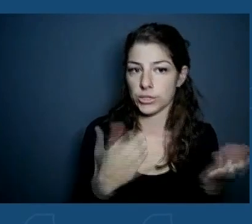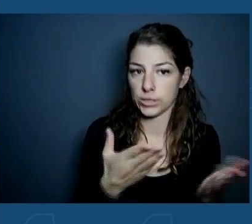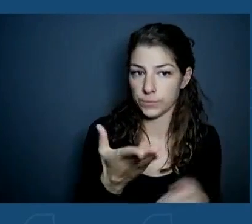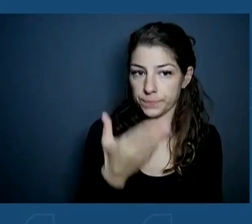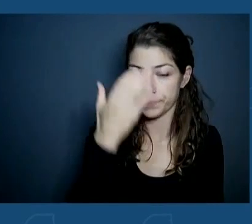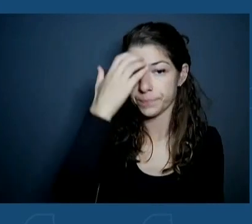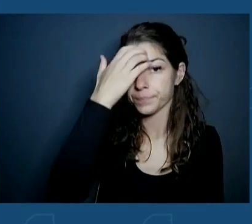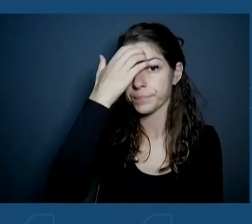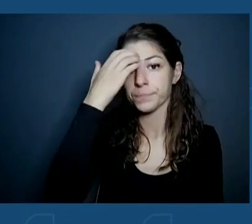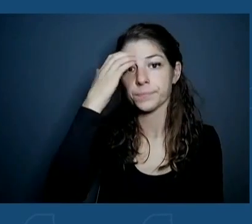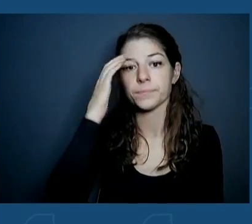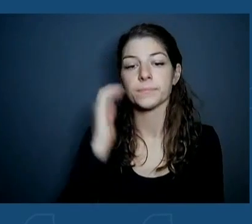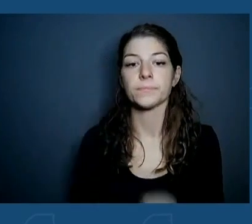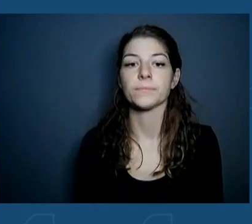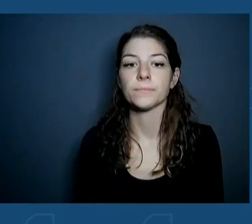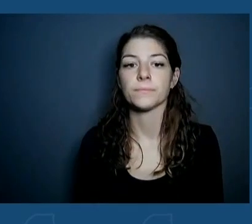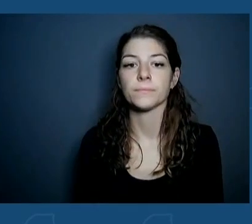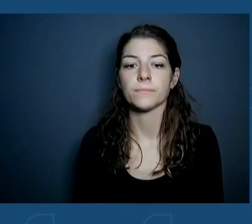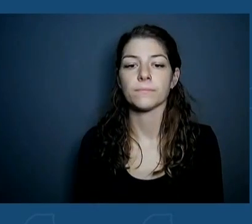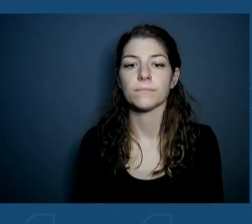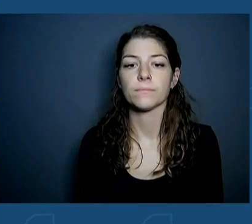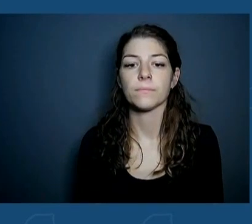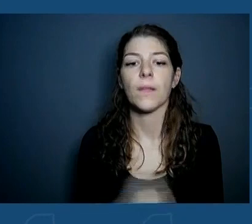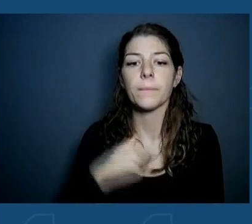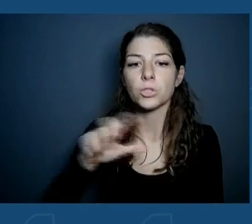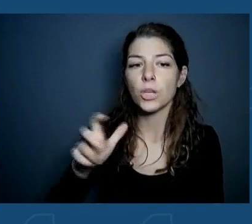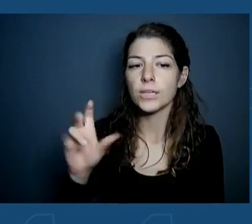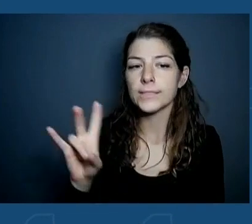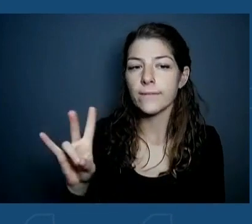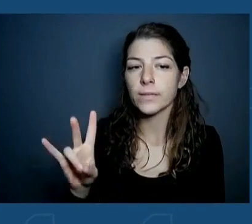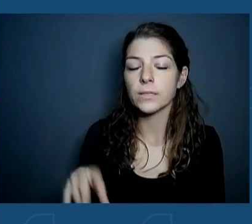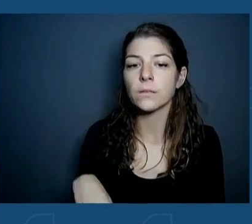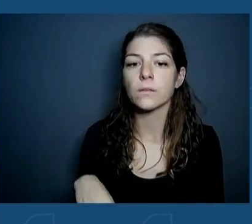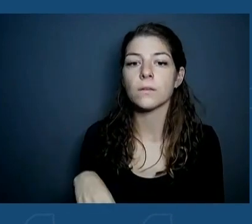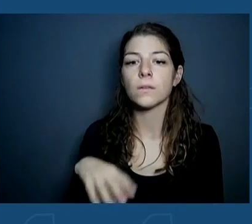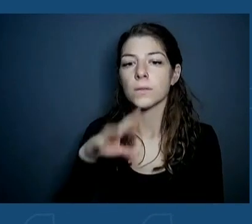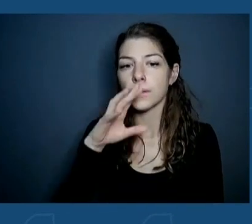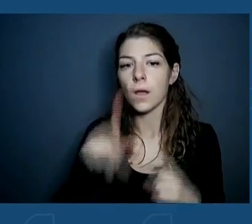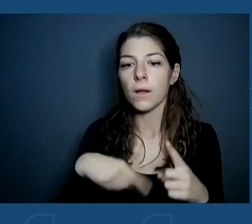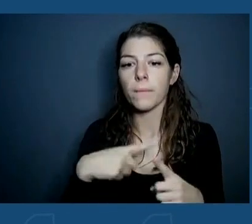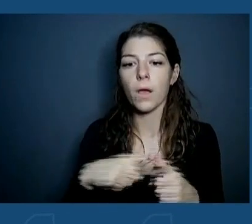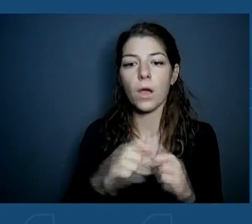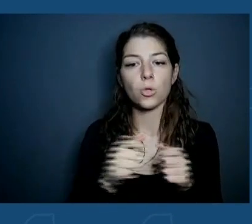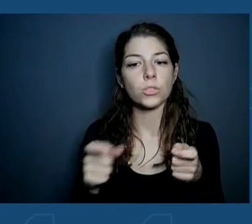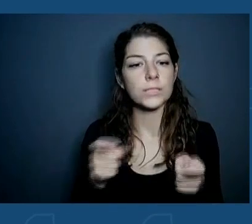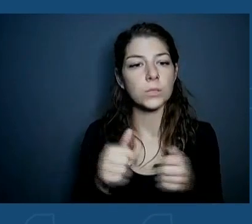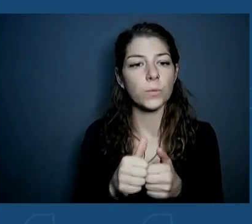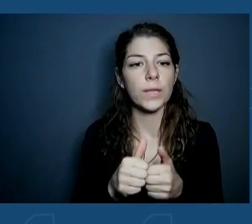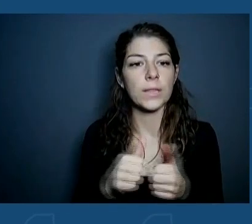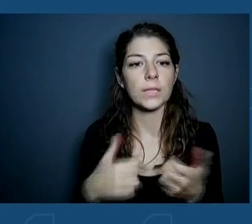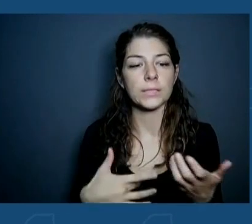THAT THEY CAN GET MORE AUTHORIZATION. ARE YOU ASKING ABOUT COVID?